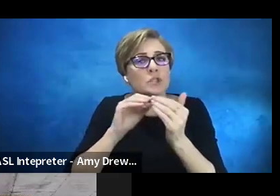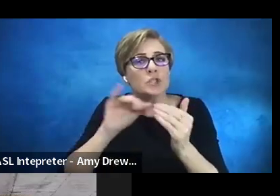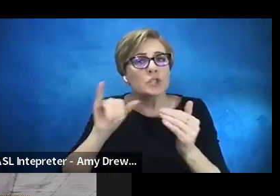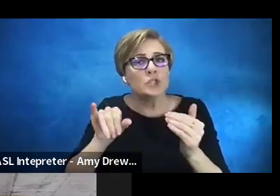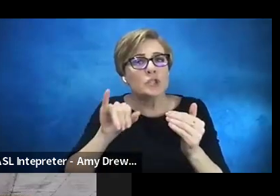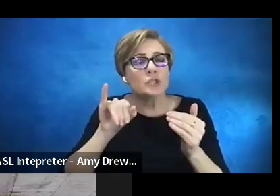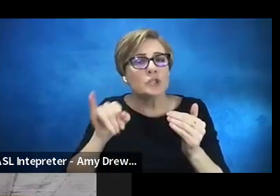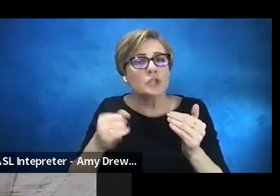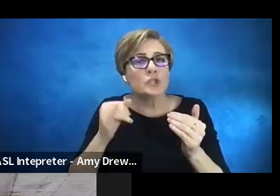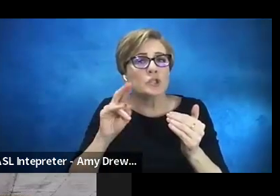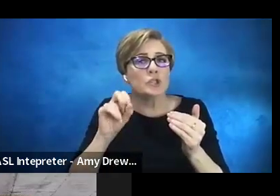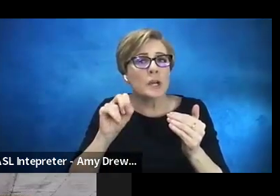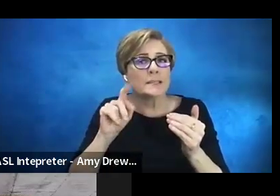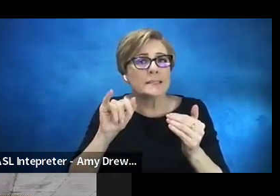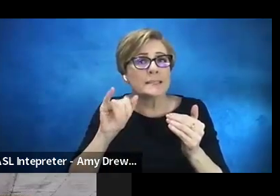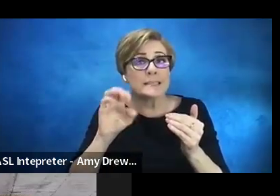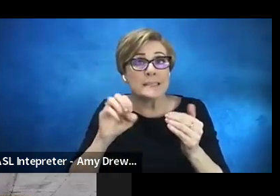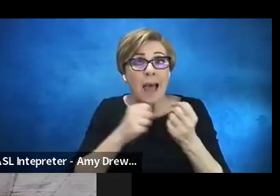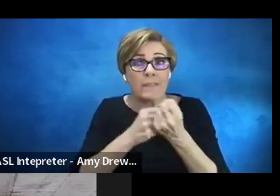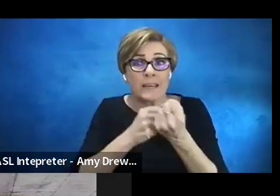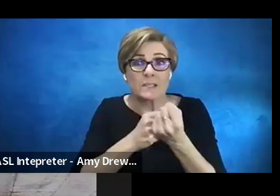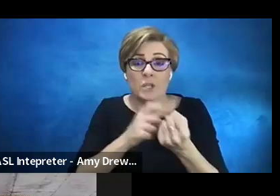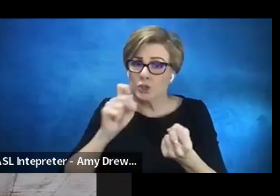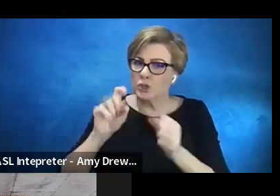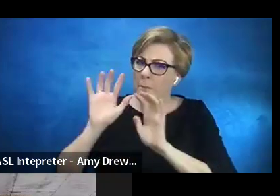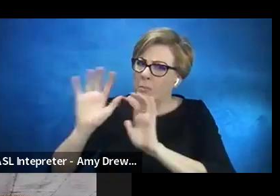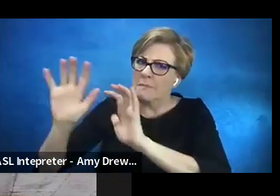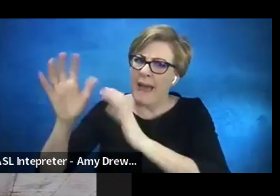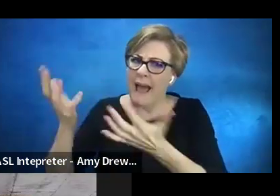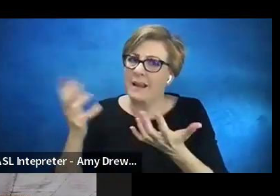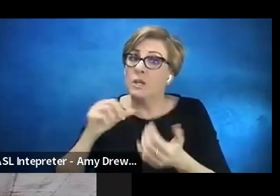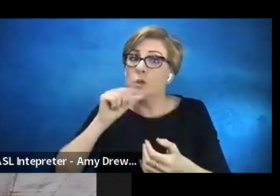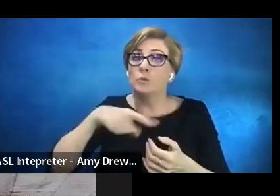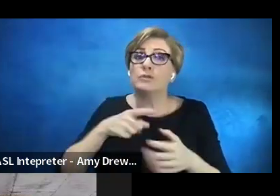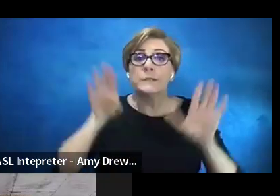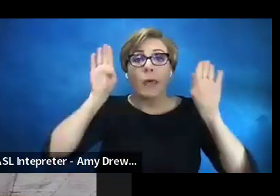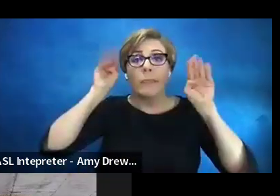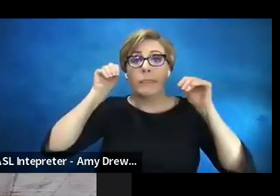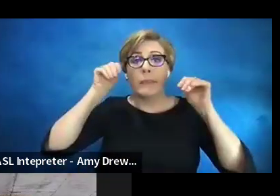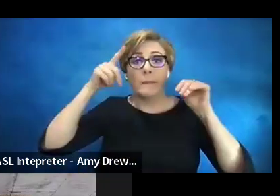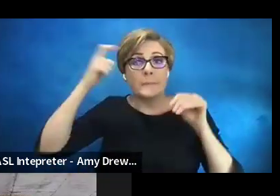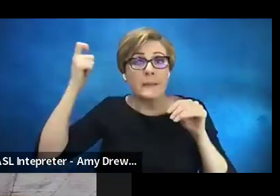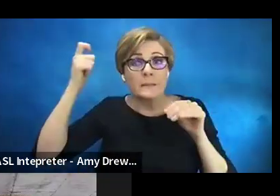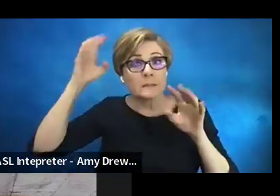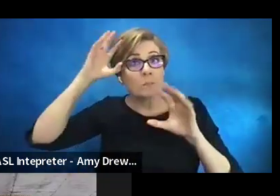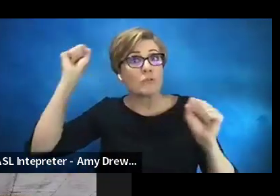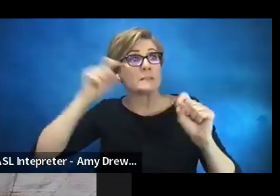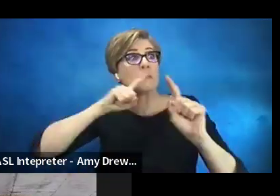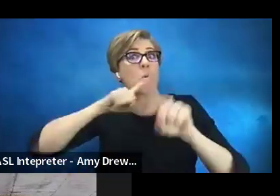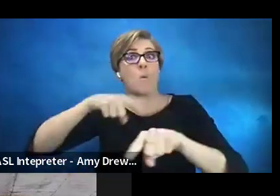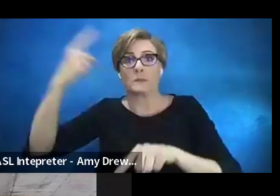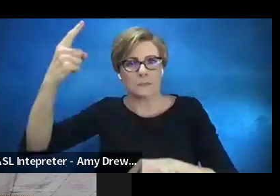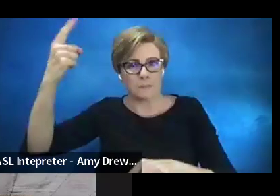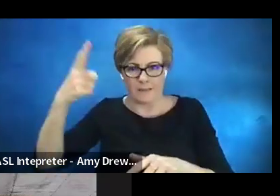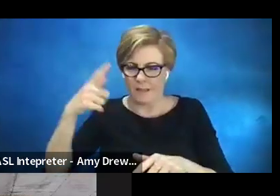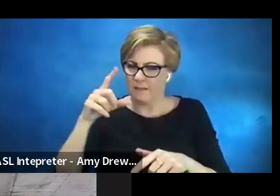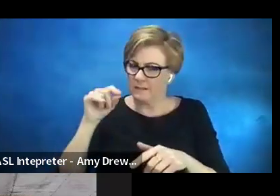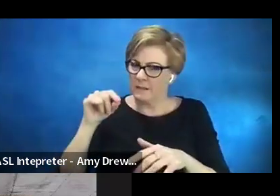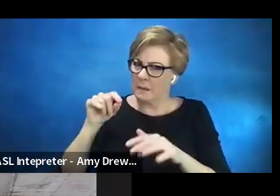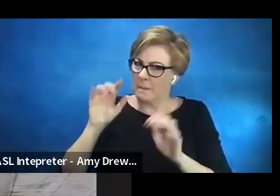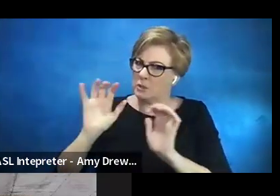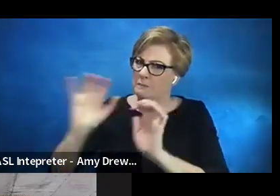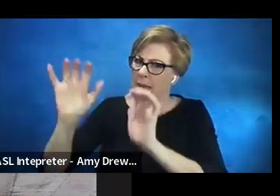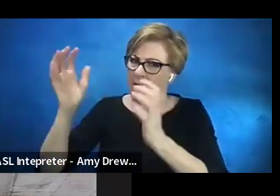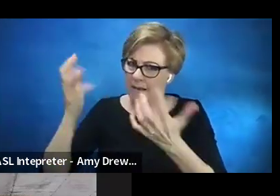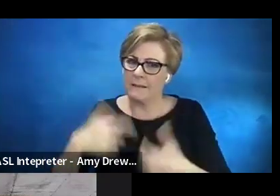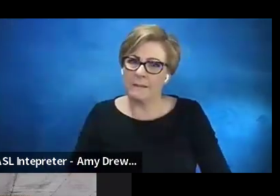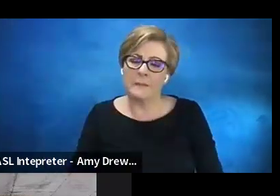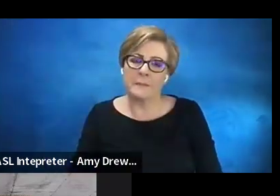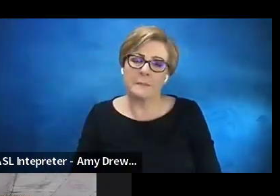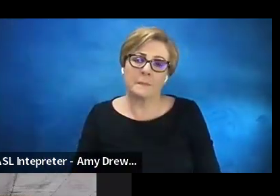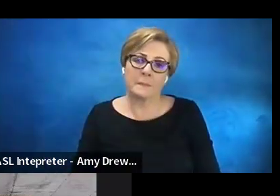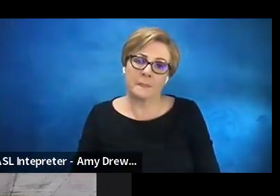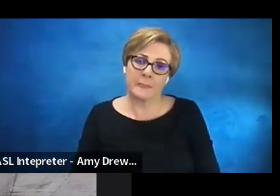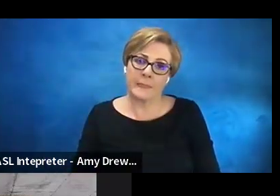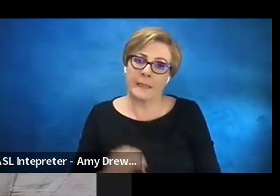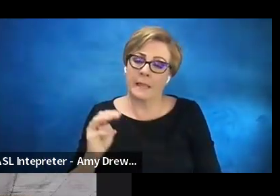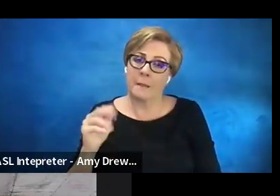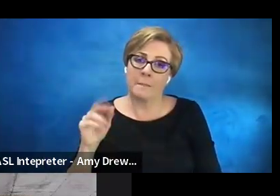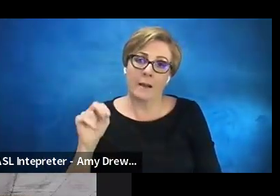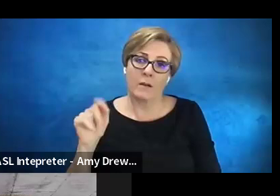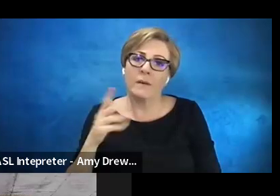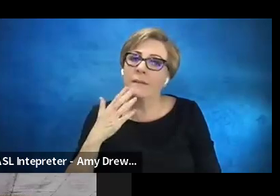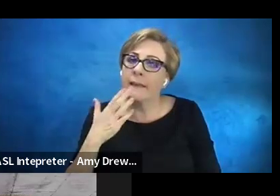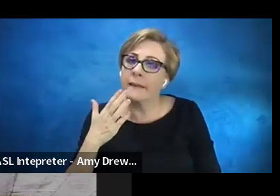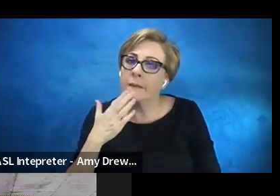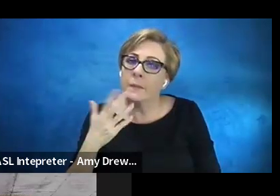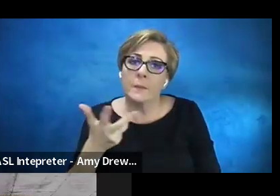So I think it's very important to understand that all of these disparate impact prohibitions remain on the books. The only legal change that's made by this executive order has to do with specific regulations under Title VI adopted by the Deparment of Justice. Everything else is still on the books and it's just about telling the administration that they should undertake a process to move away from disparate impact. And I think that's something that advocates of civi